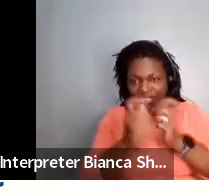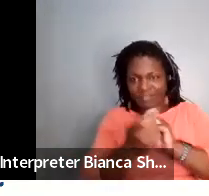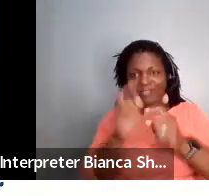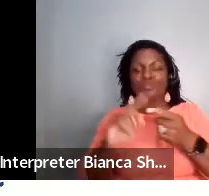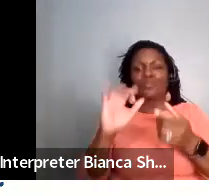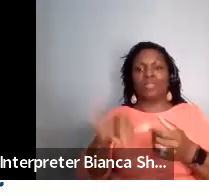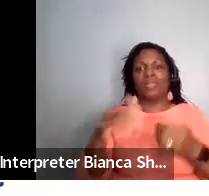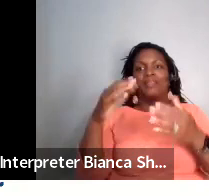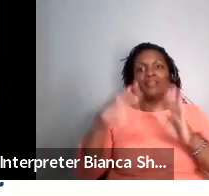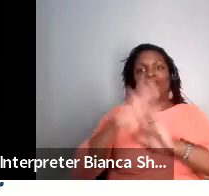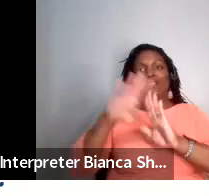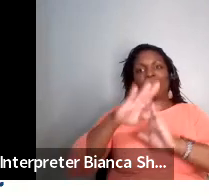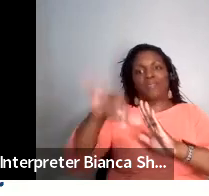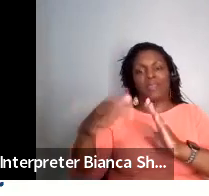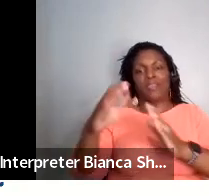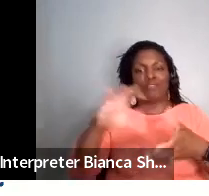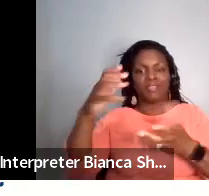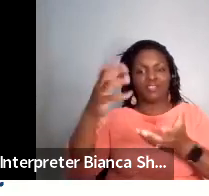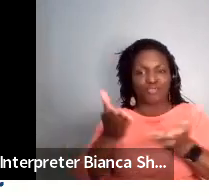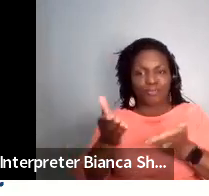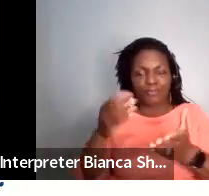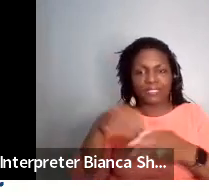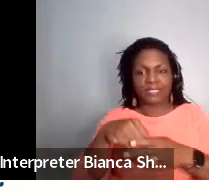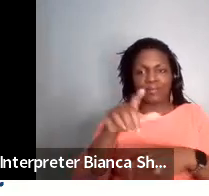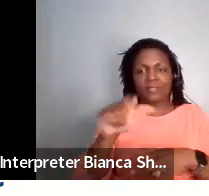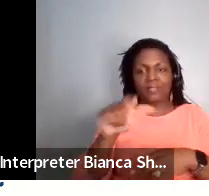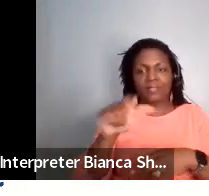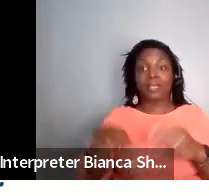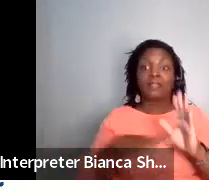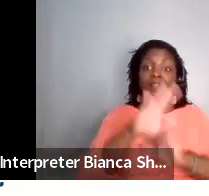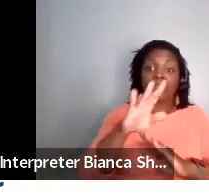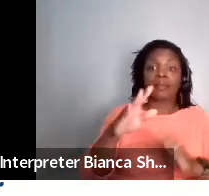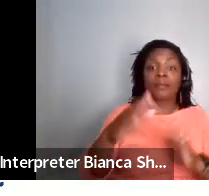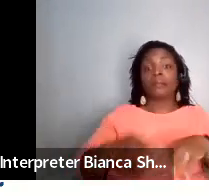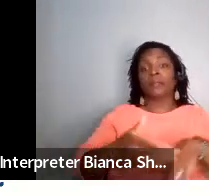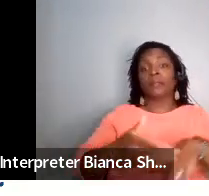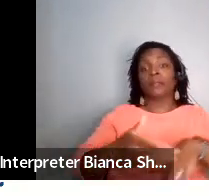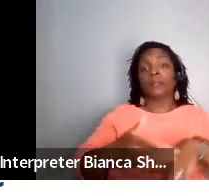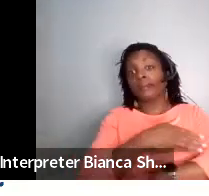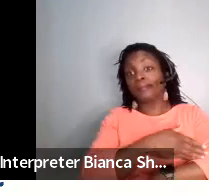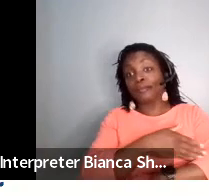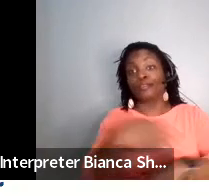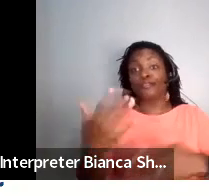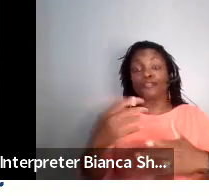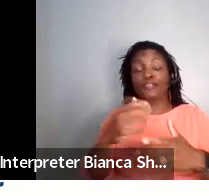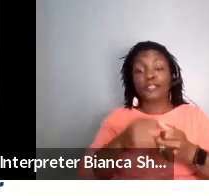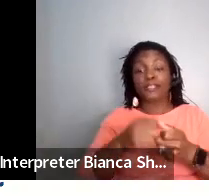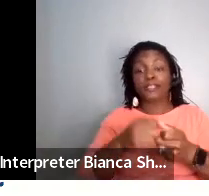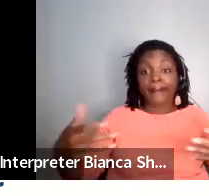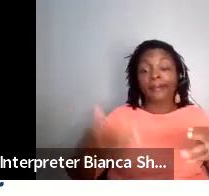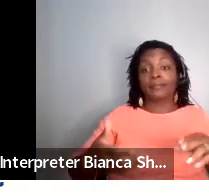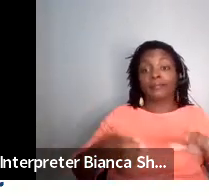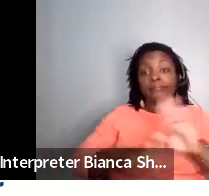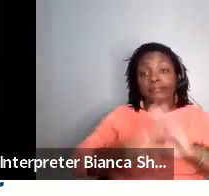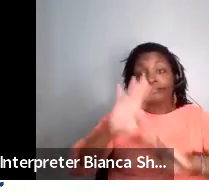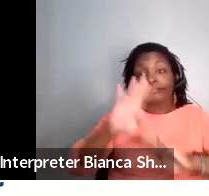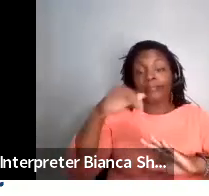Louisiana, and the main goal at this point was to develop, improve, expands, enhanced processes within respective services.